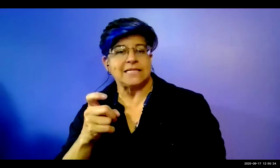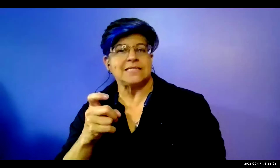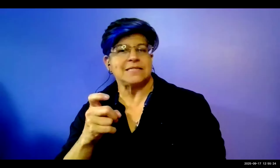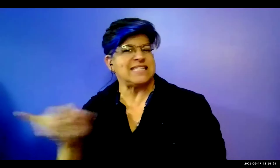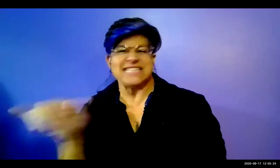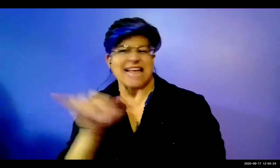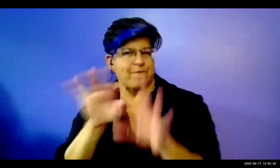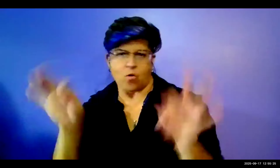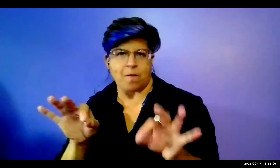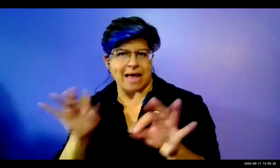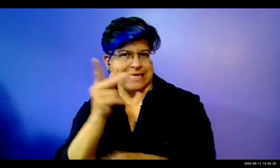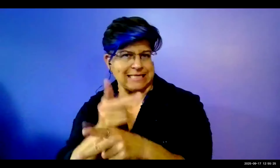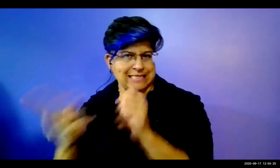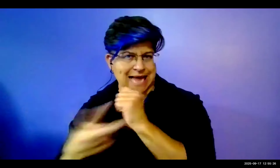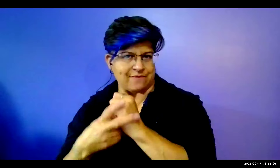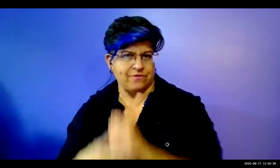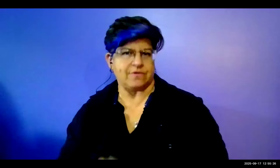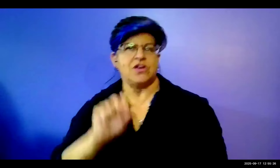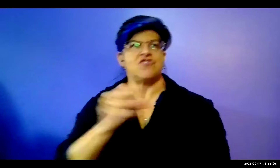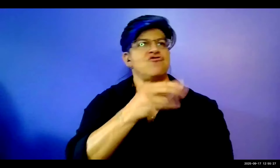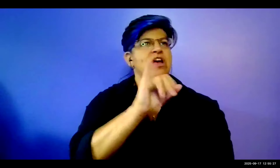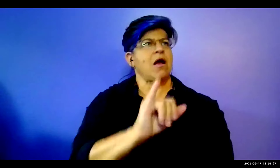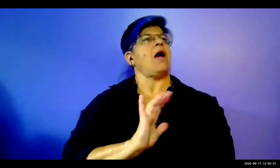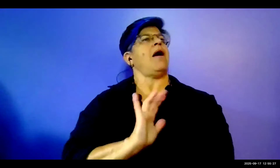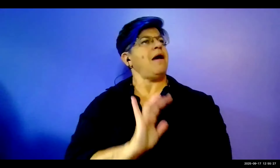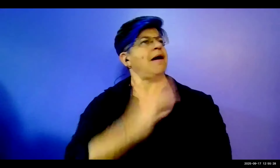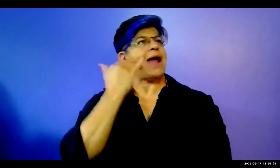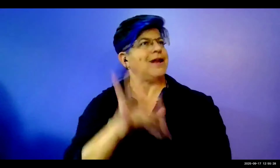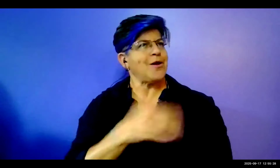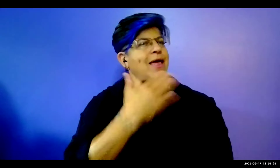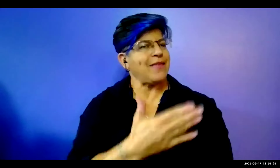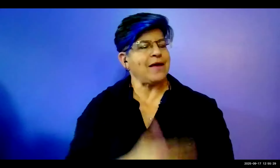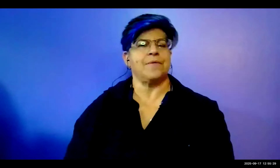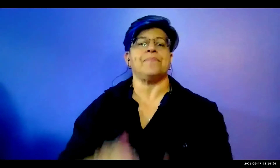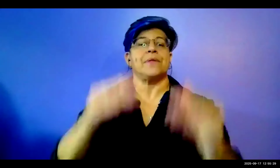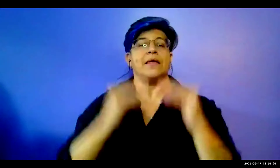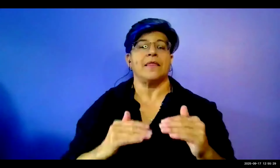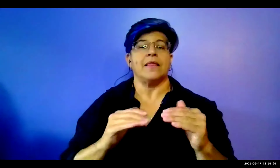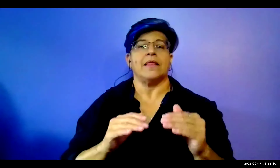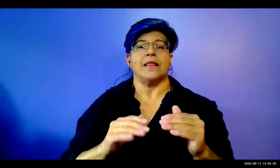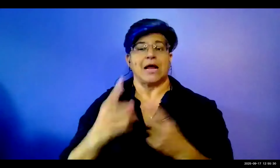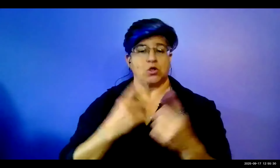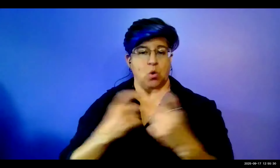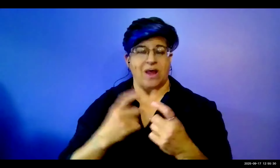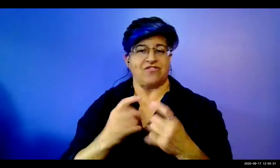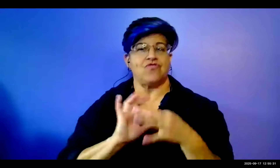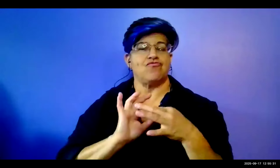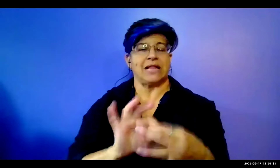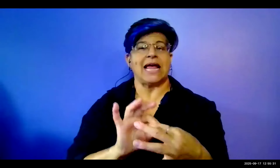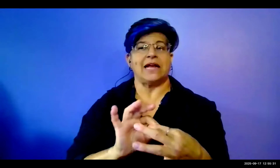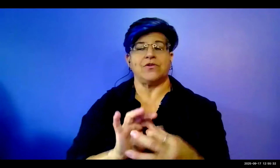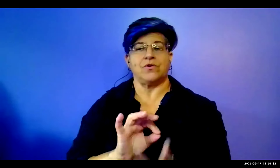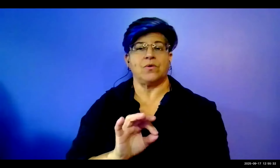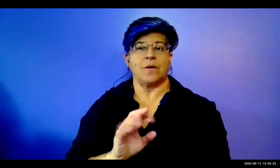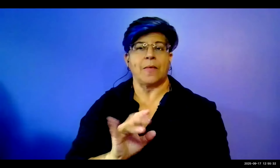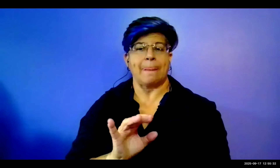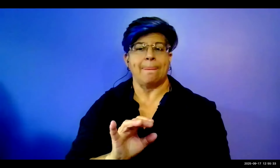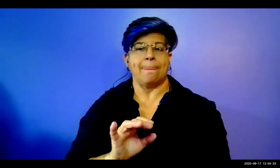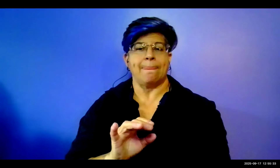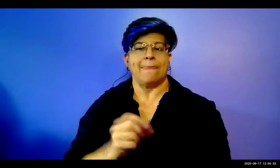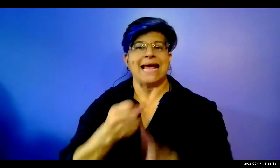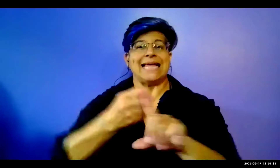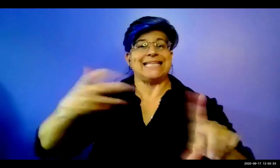Huh. I did not know that. Thank you. Okay, the next group of questions were related to the extended descriptions.